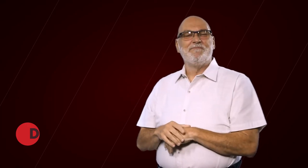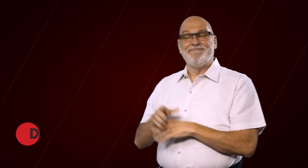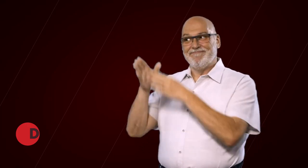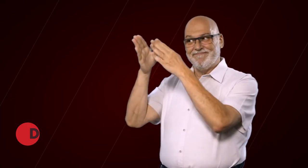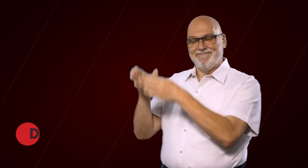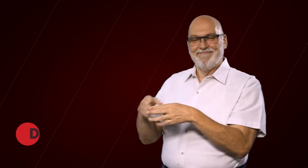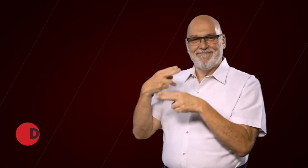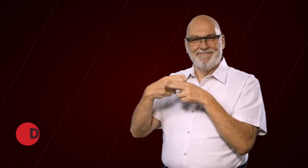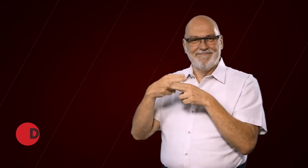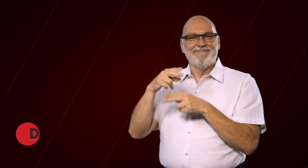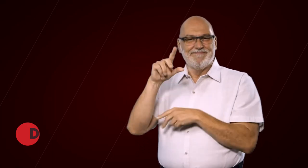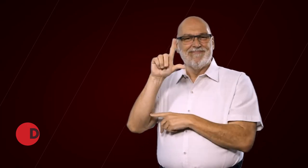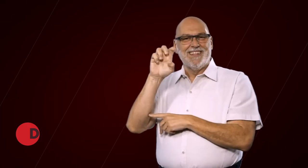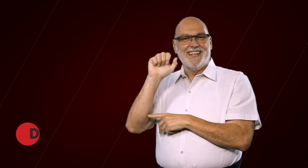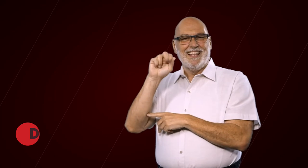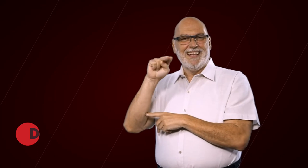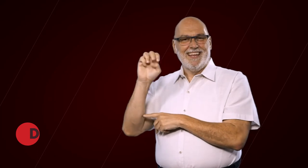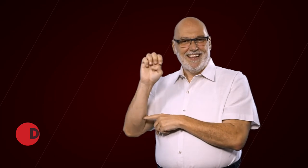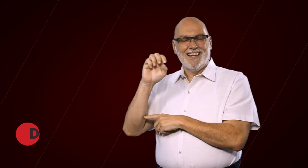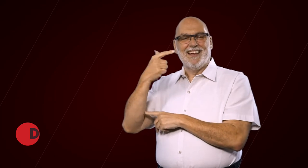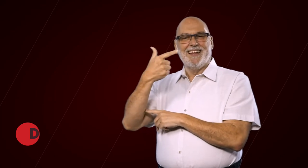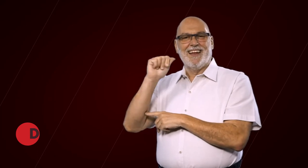Her name is Leanne Gallant.